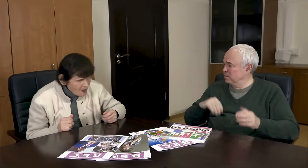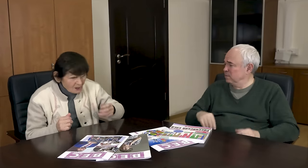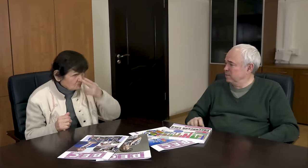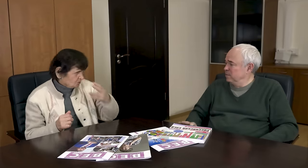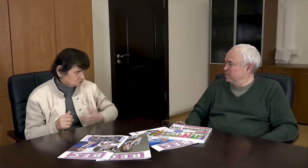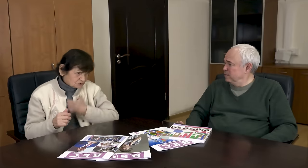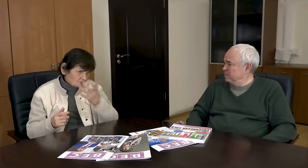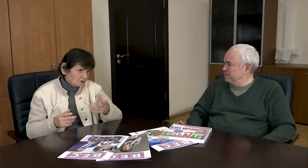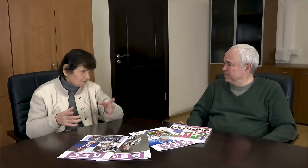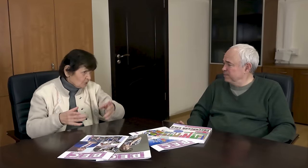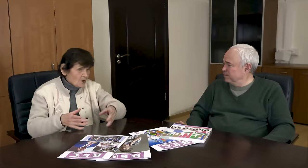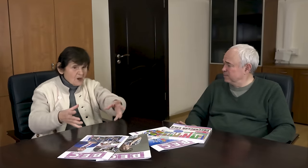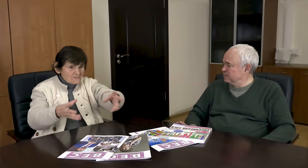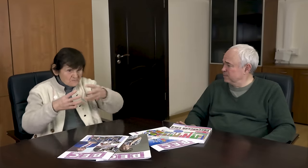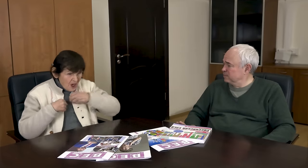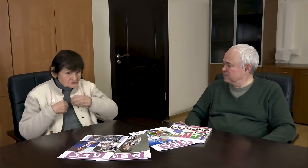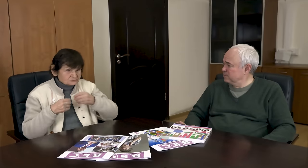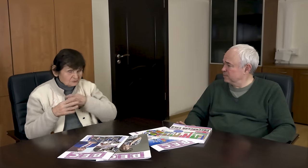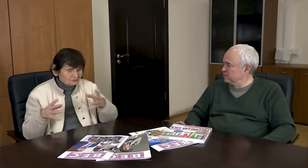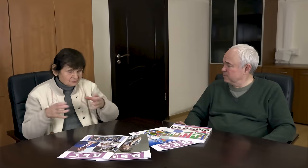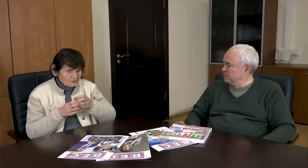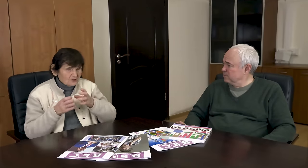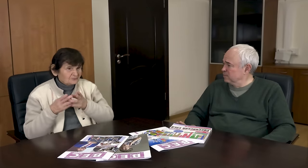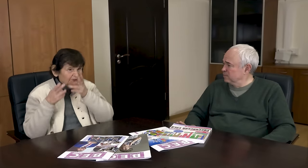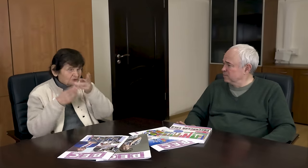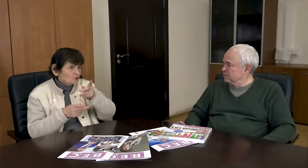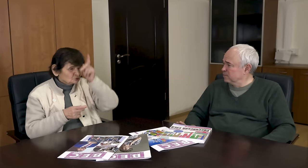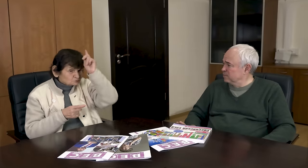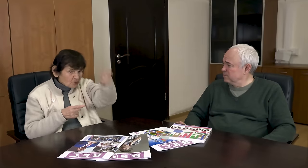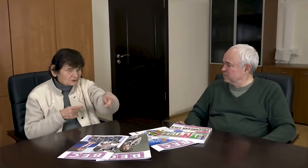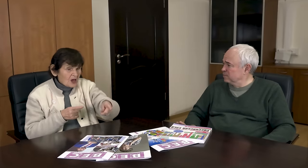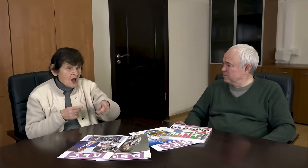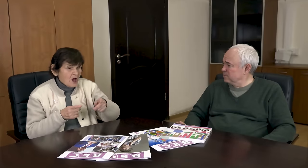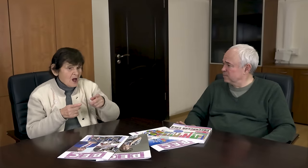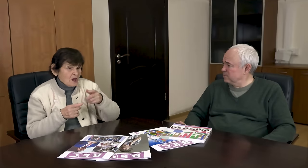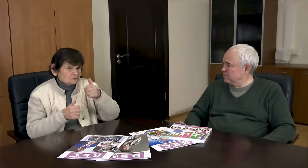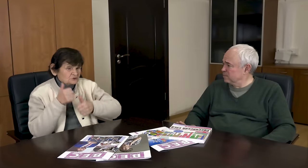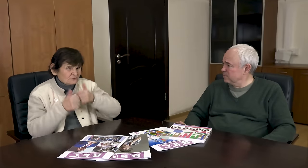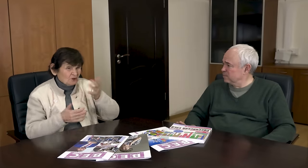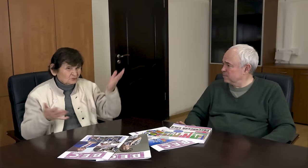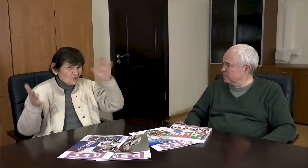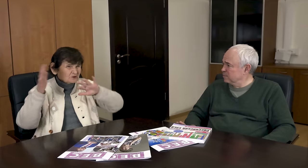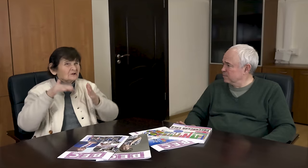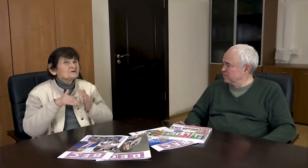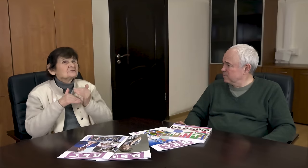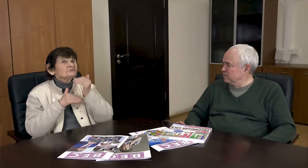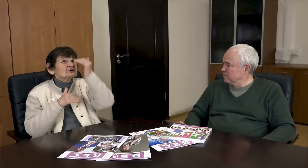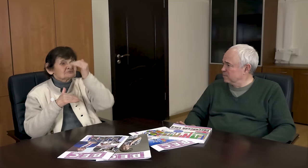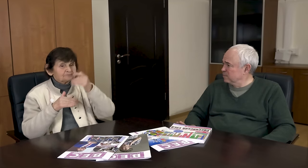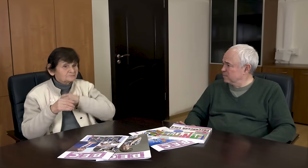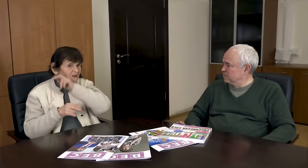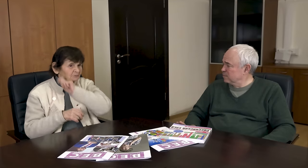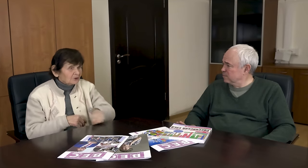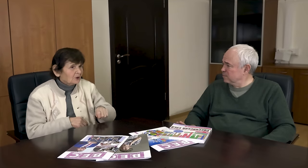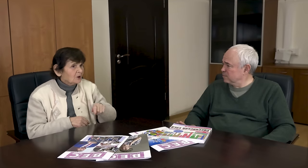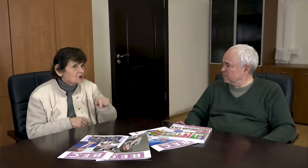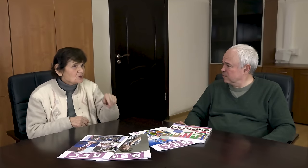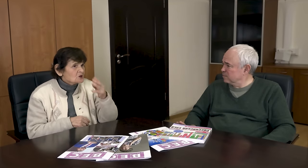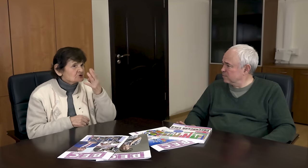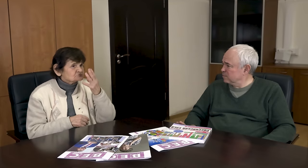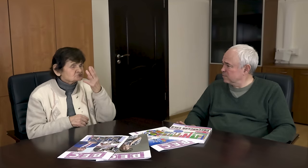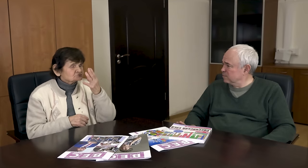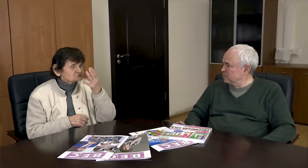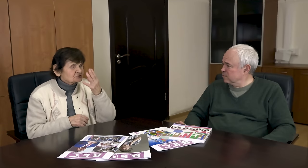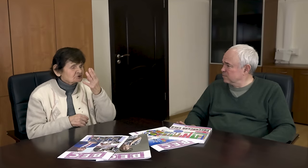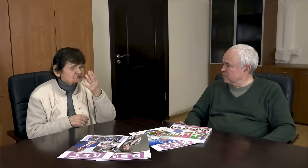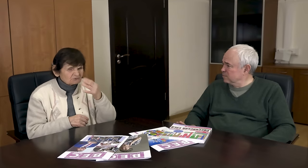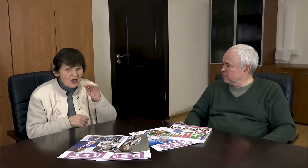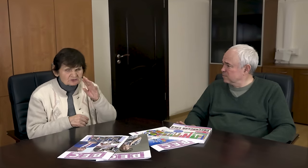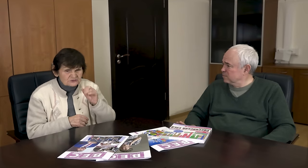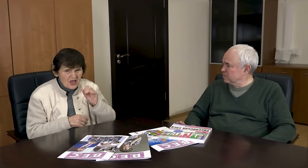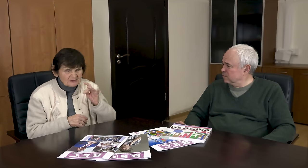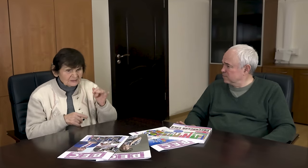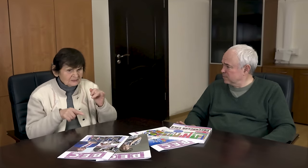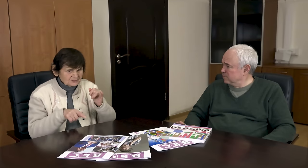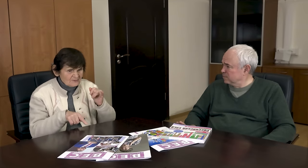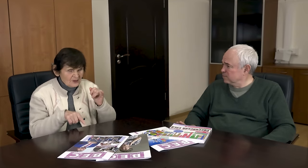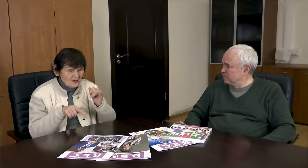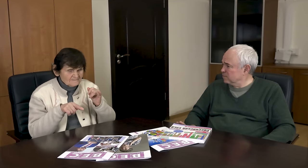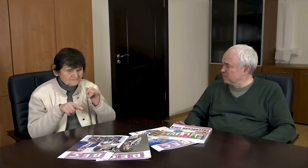Yes, terrible. We were sent to competitions in Switzerland.